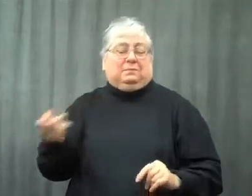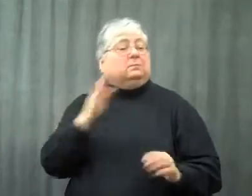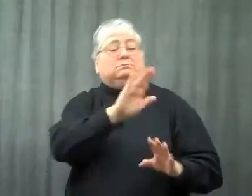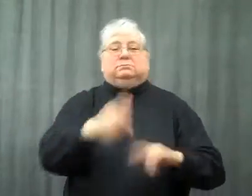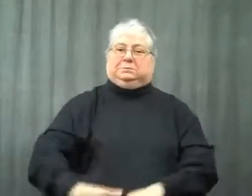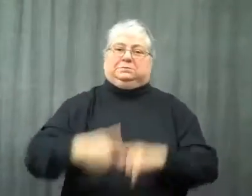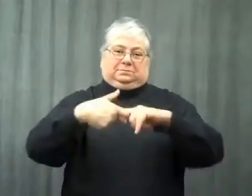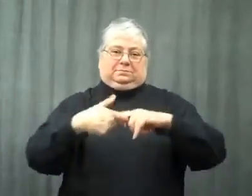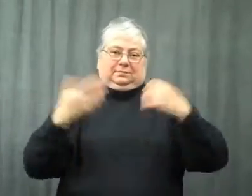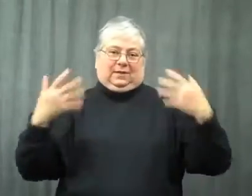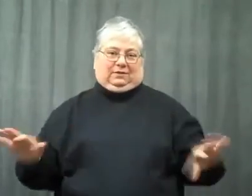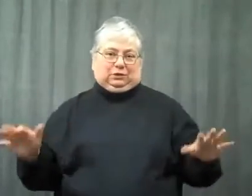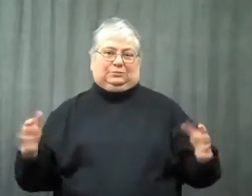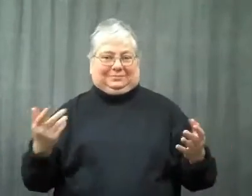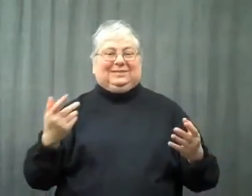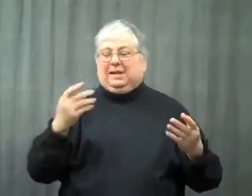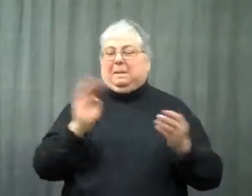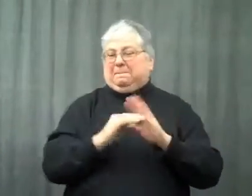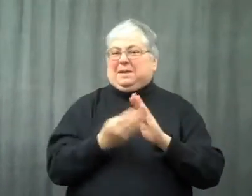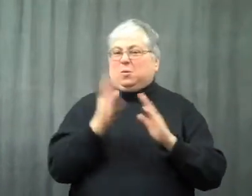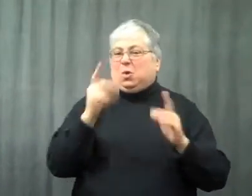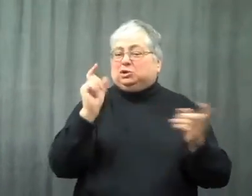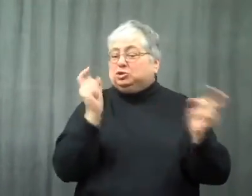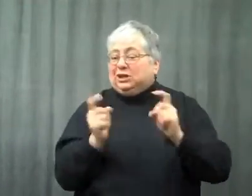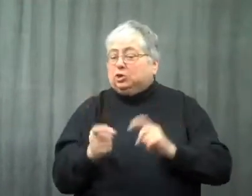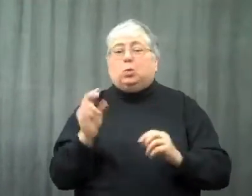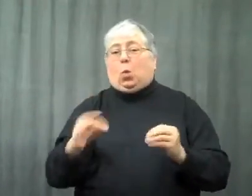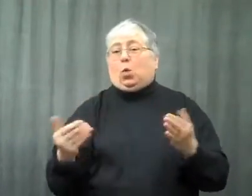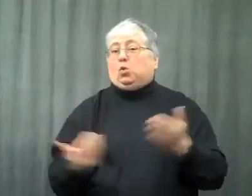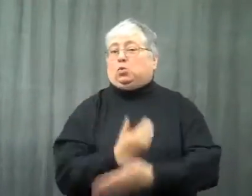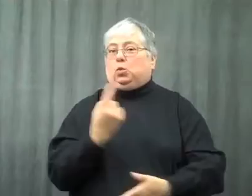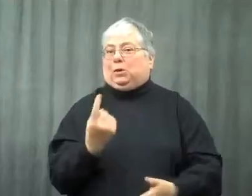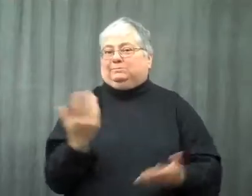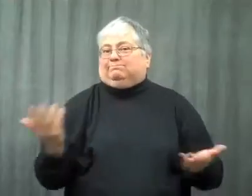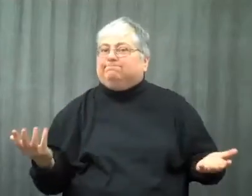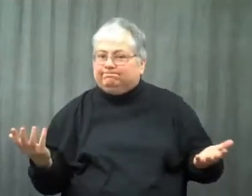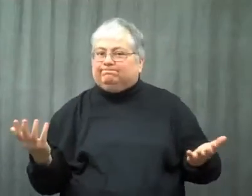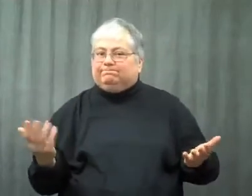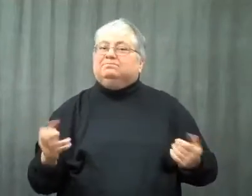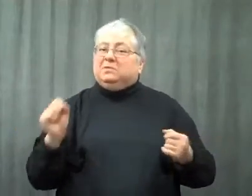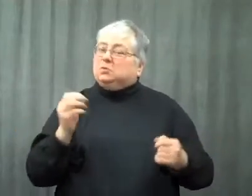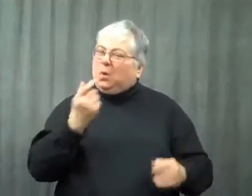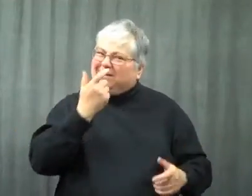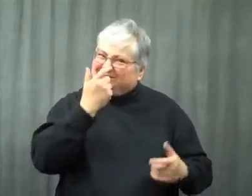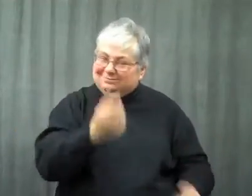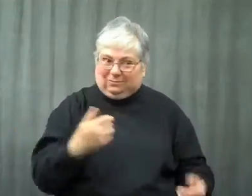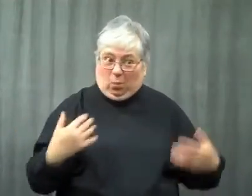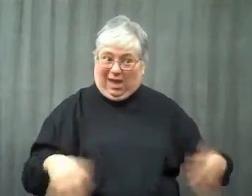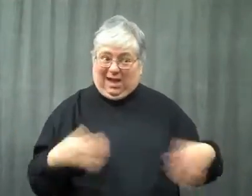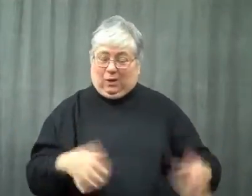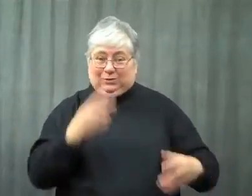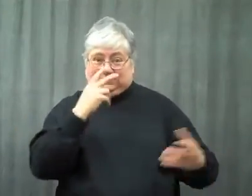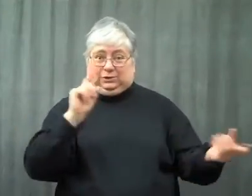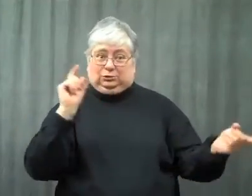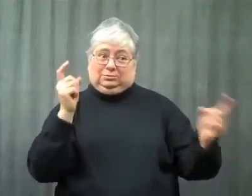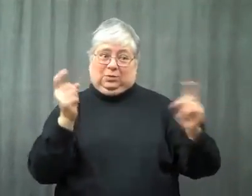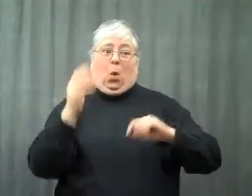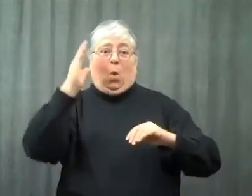was also suspended. This means it will be changed or a new one written up. It's interesting to see all the changes happening.